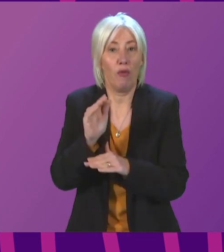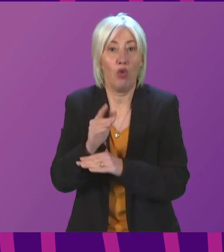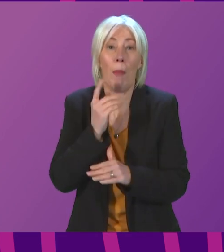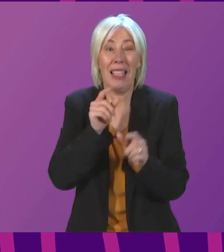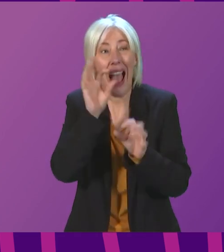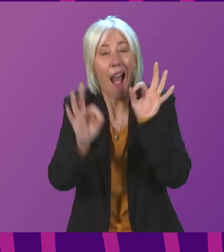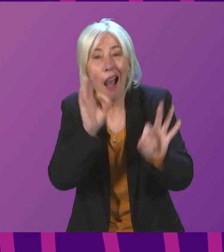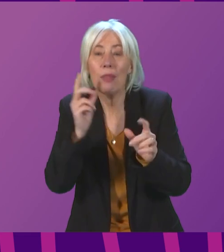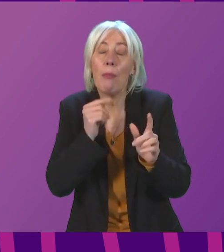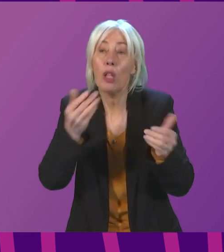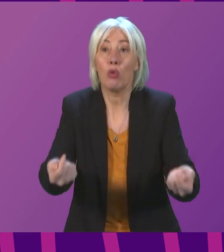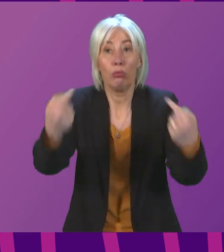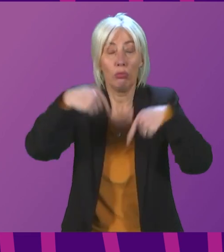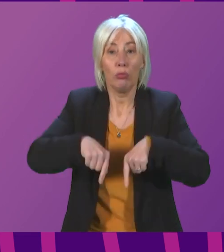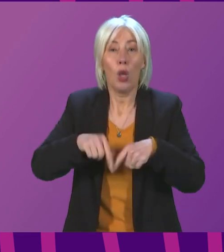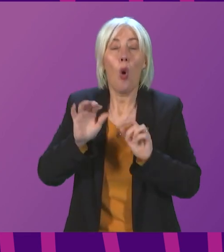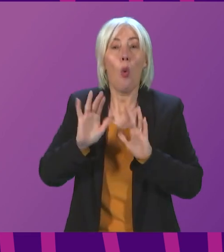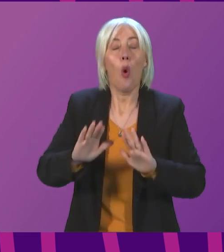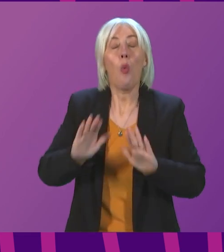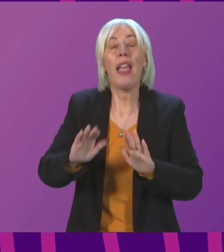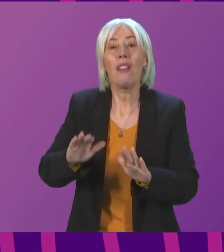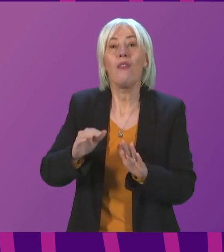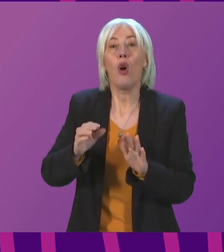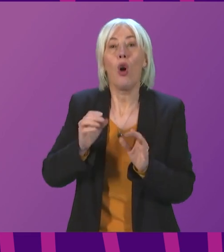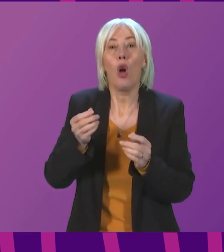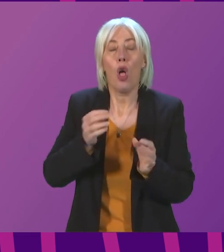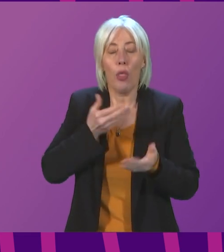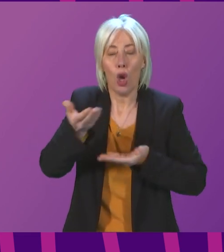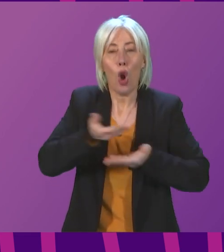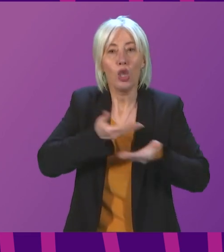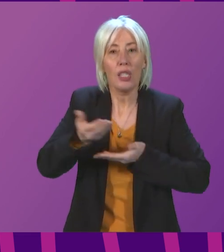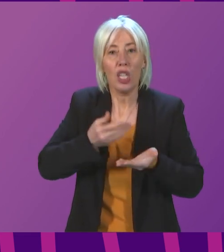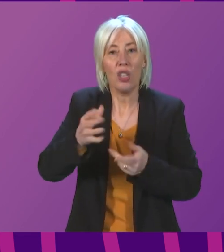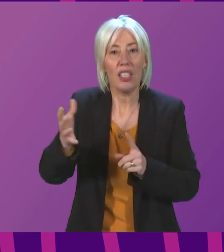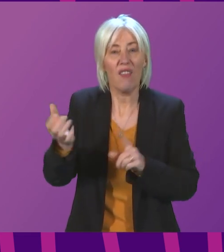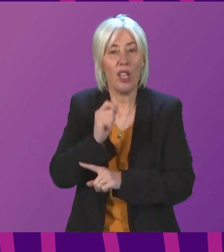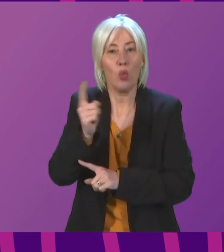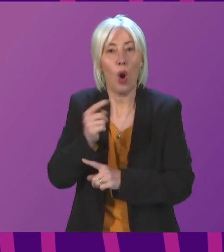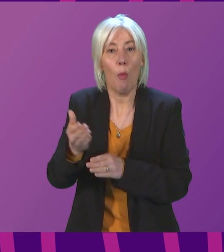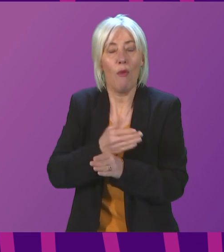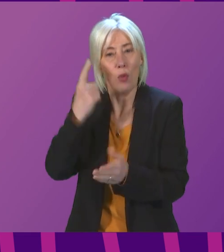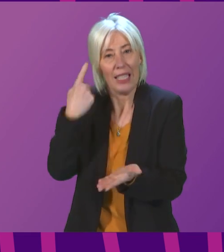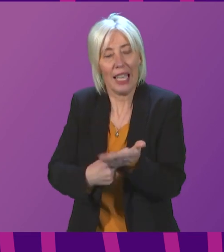We will await the consultation findings before any final decisions are made on the proposals.